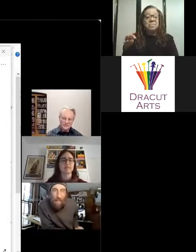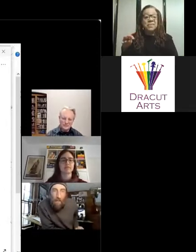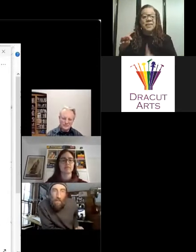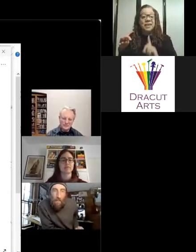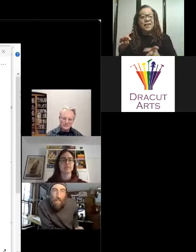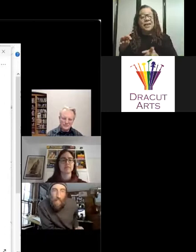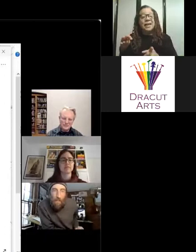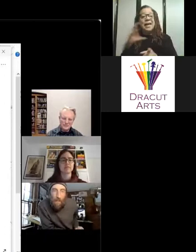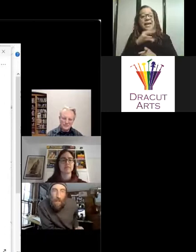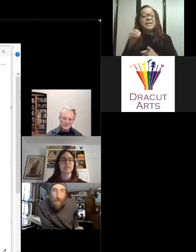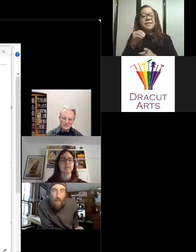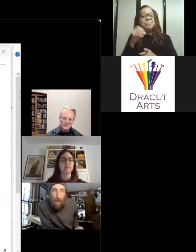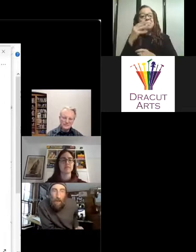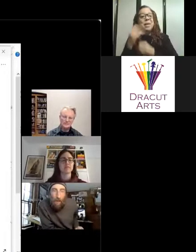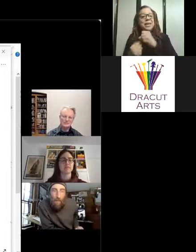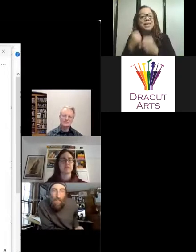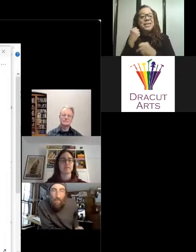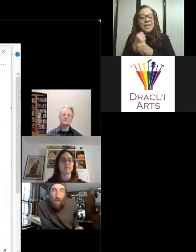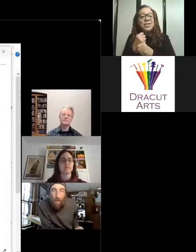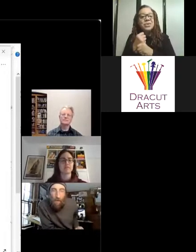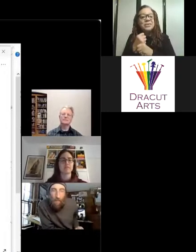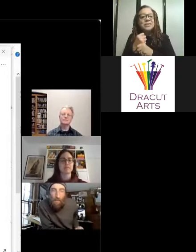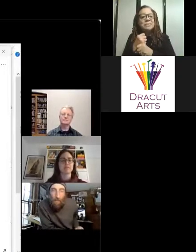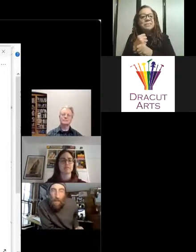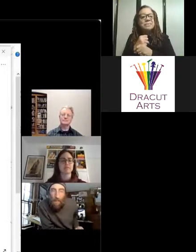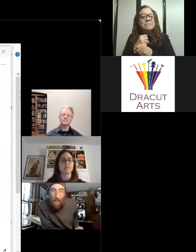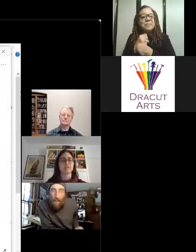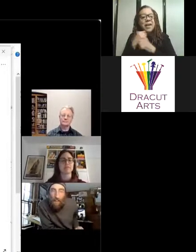"Years of clasping a hand trowel have deformed his right hand,